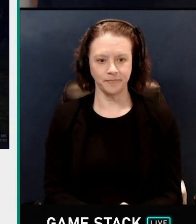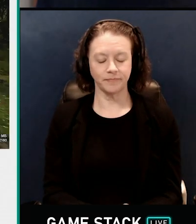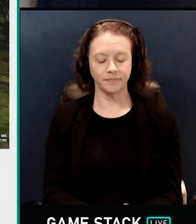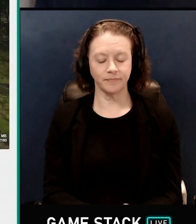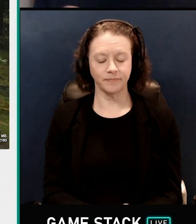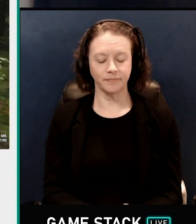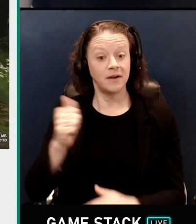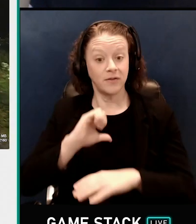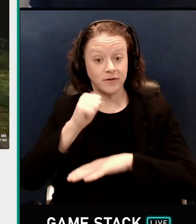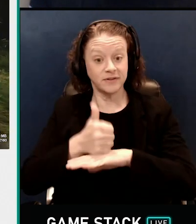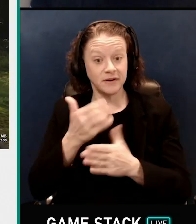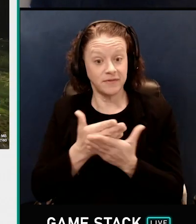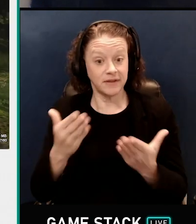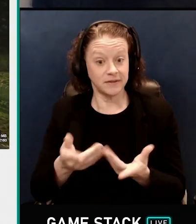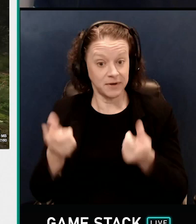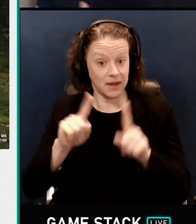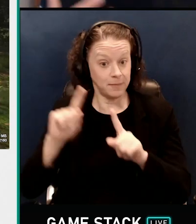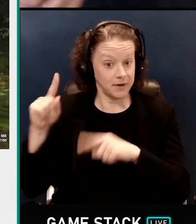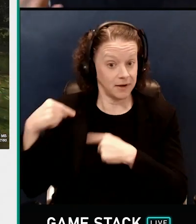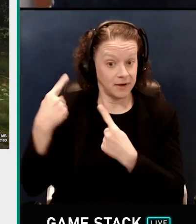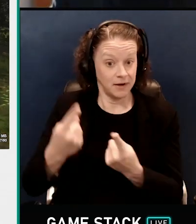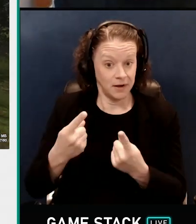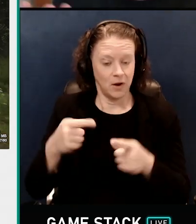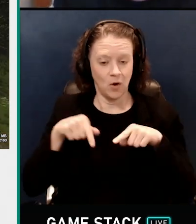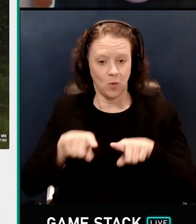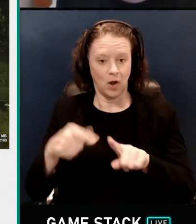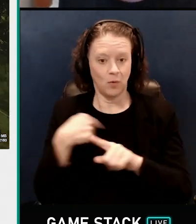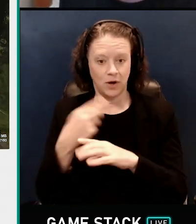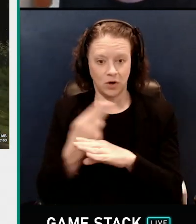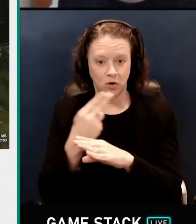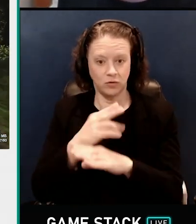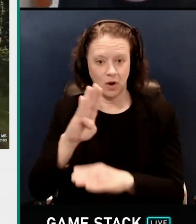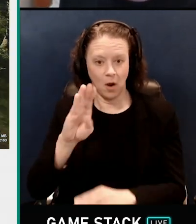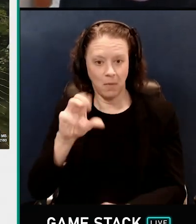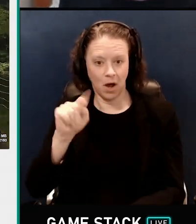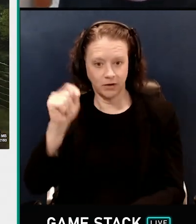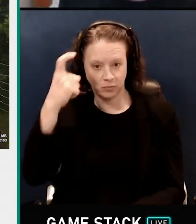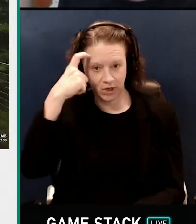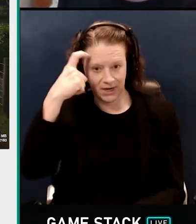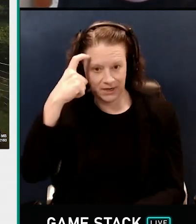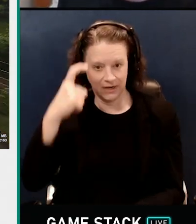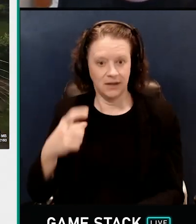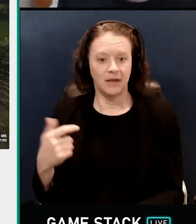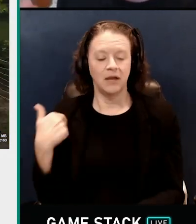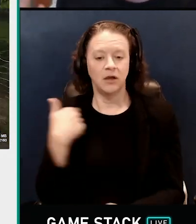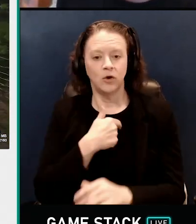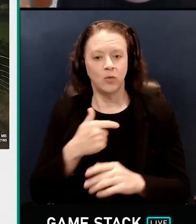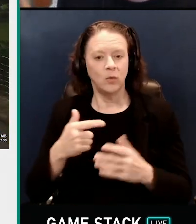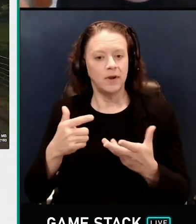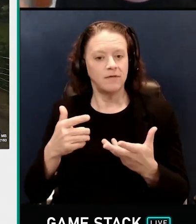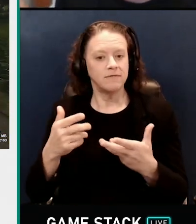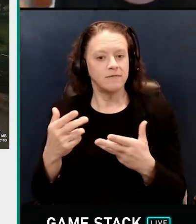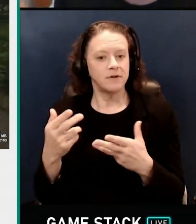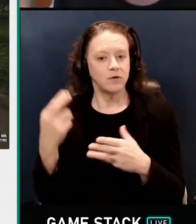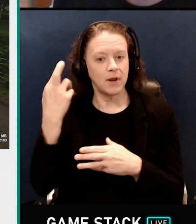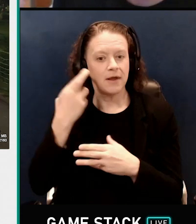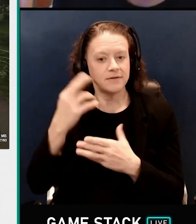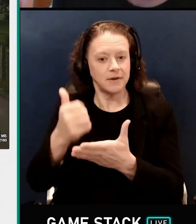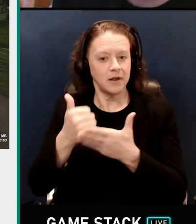Another set of things that's been happening while sleeping using the pop brain. We've realized it's been helping us to do things like